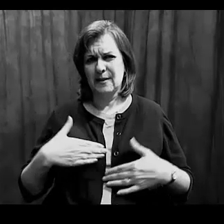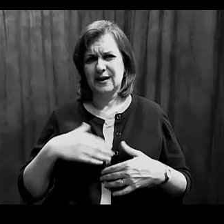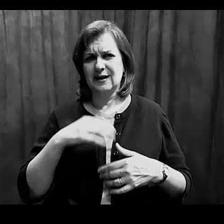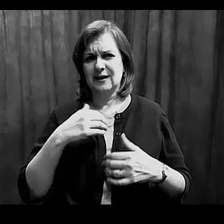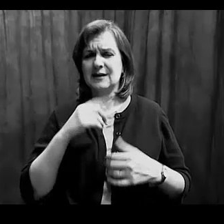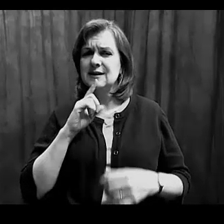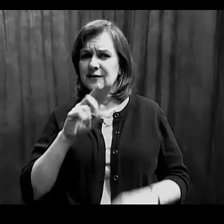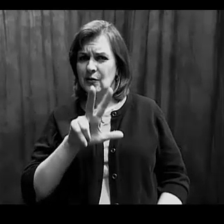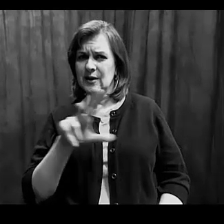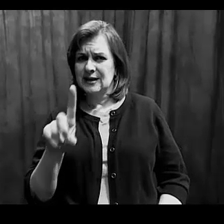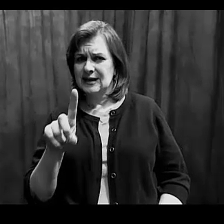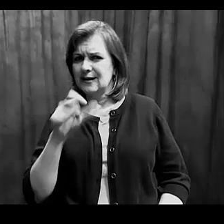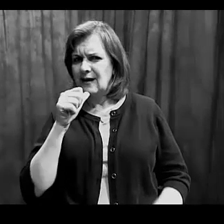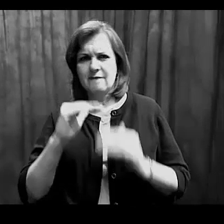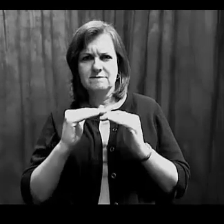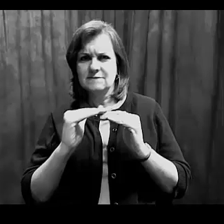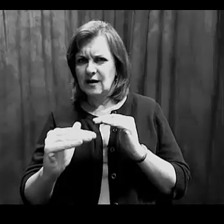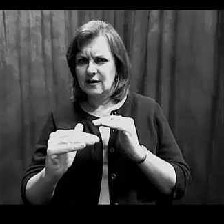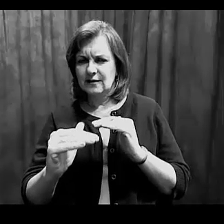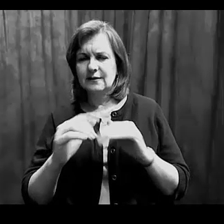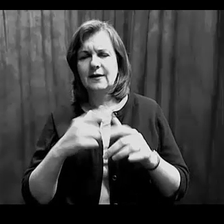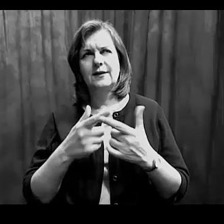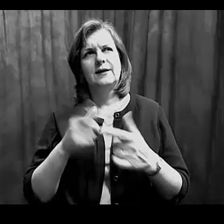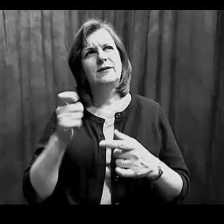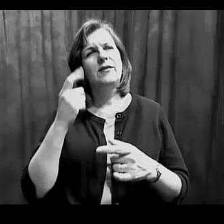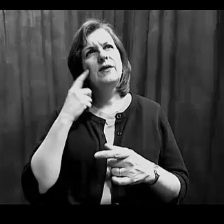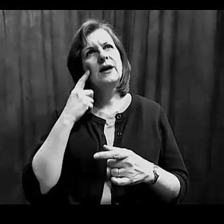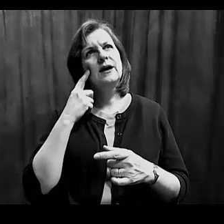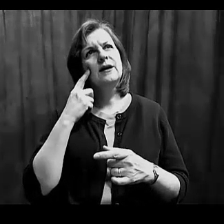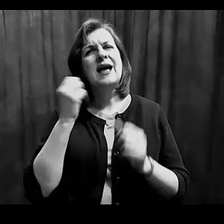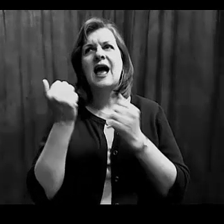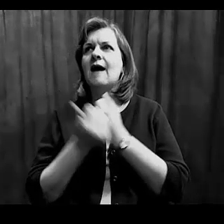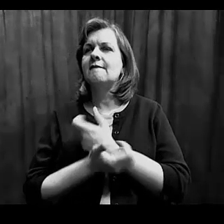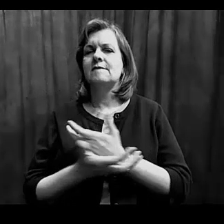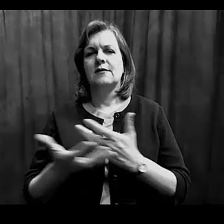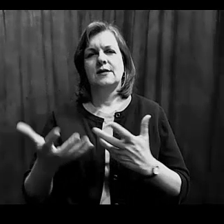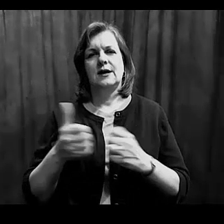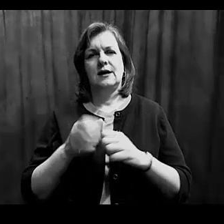shape is a weird thing to think about because you're not flat to your three dimensional